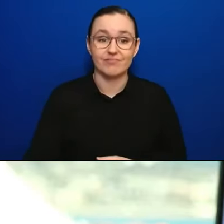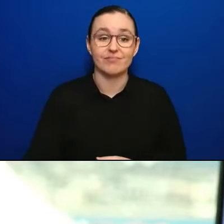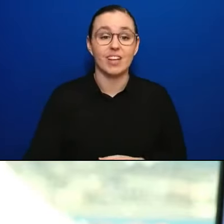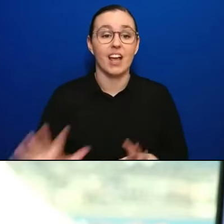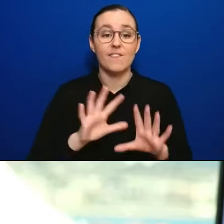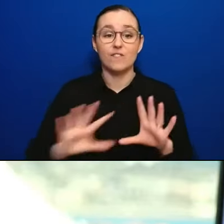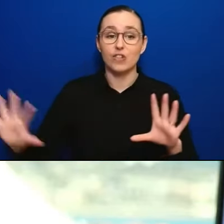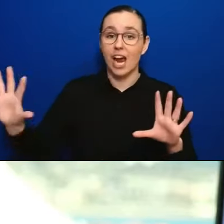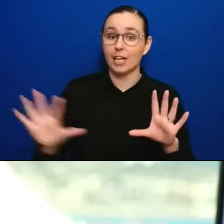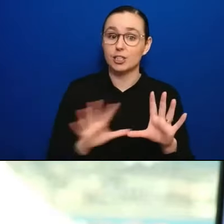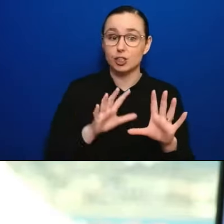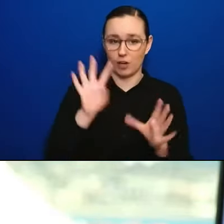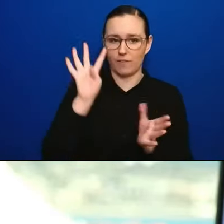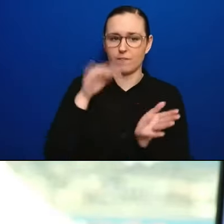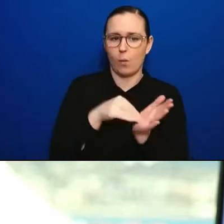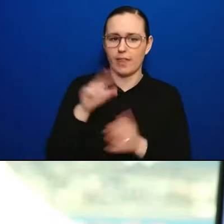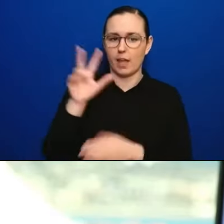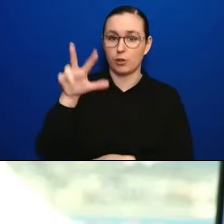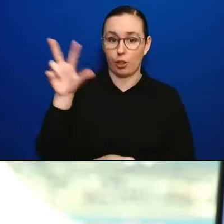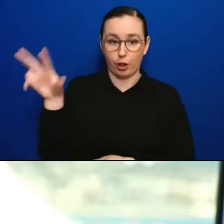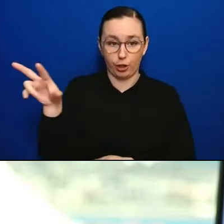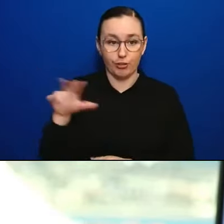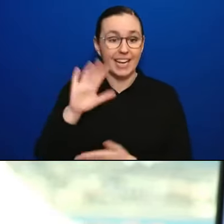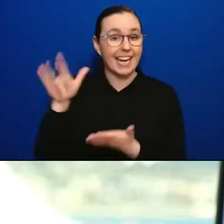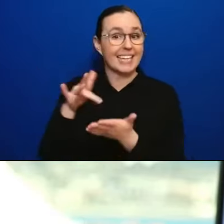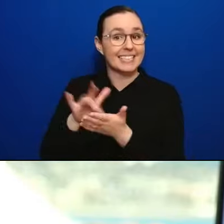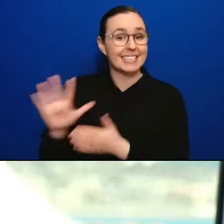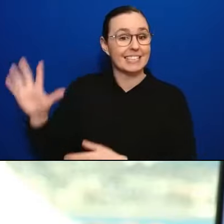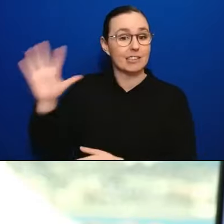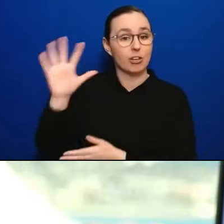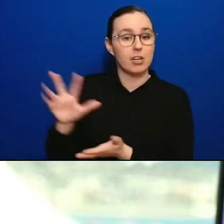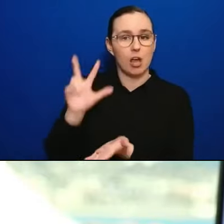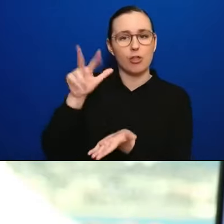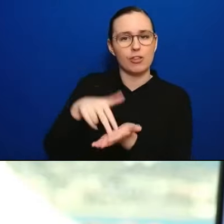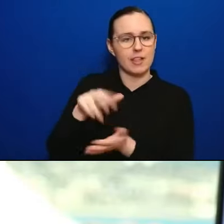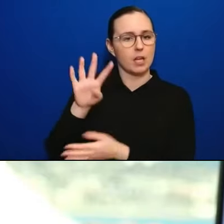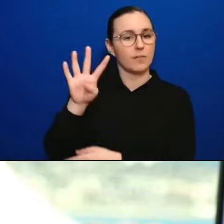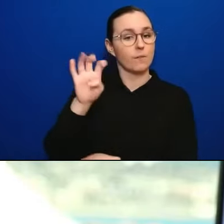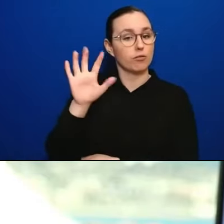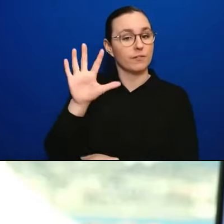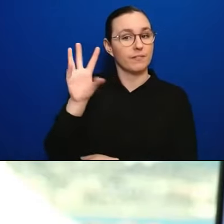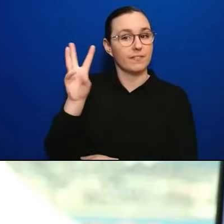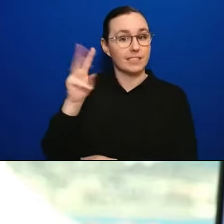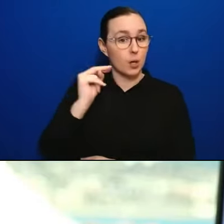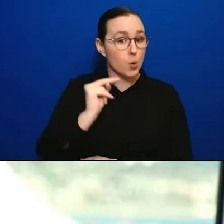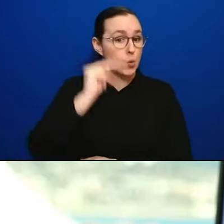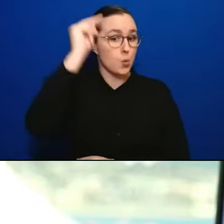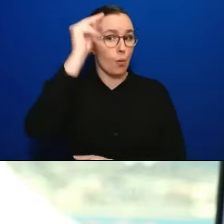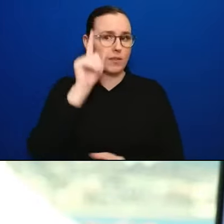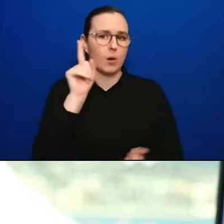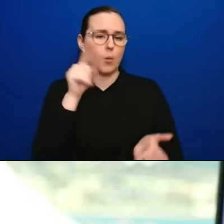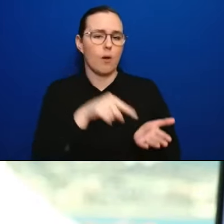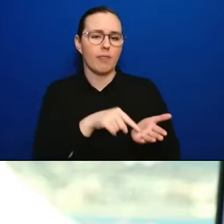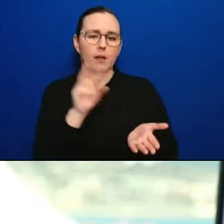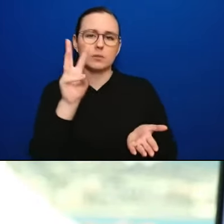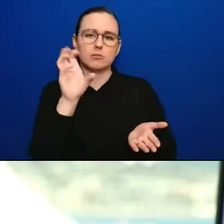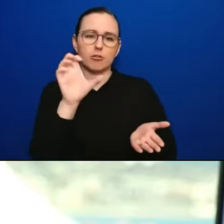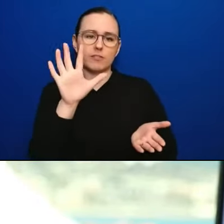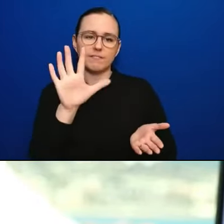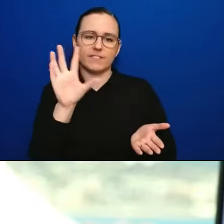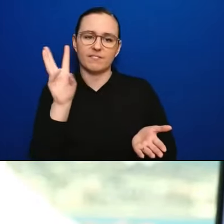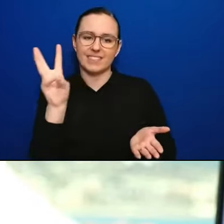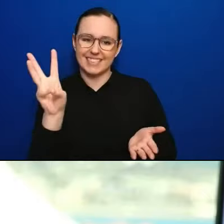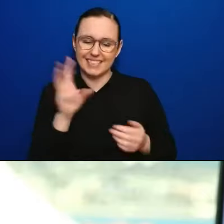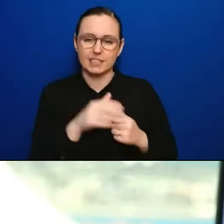That includes 4,033 in Fraser